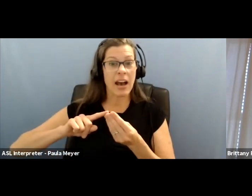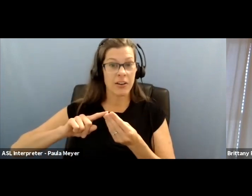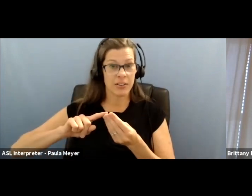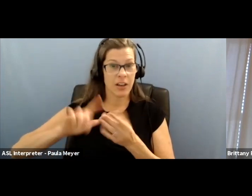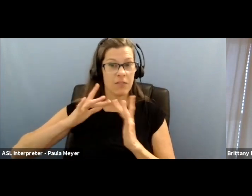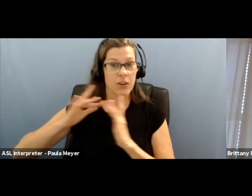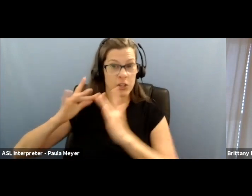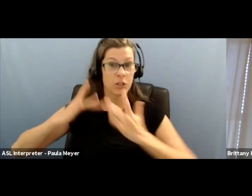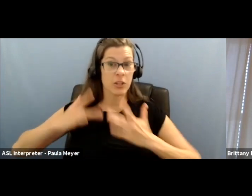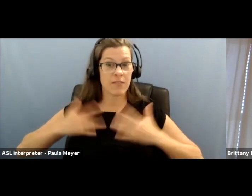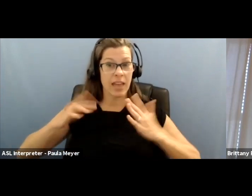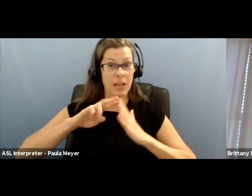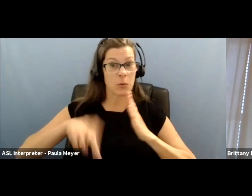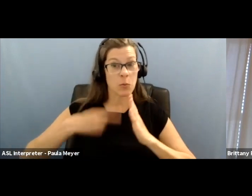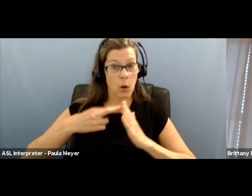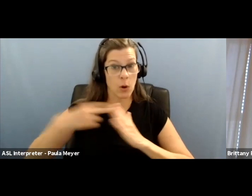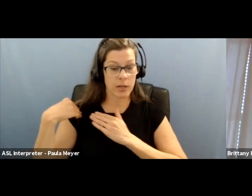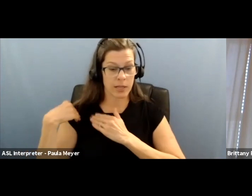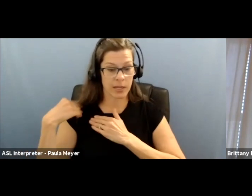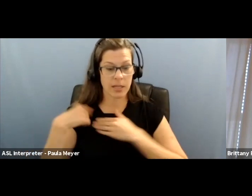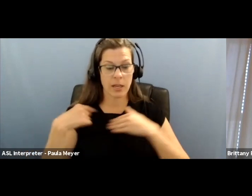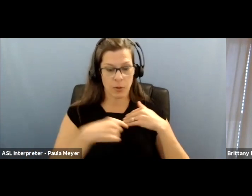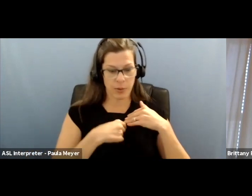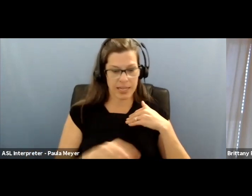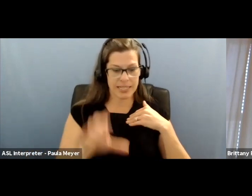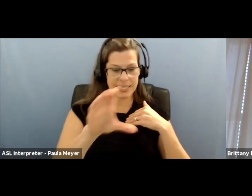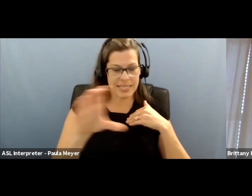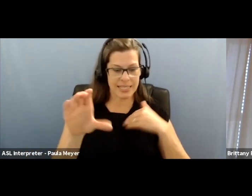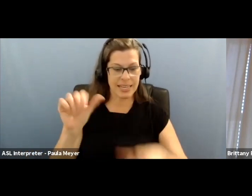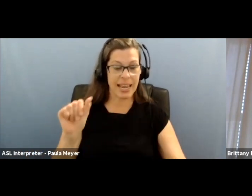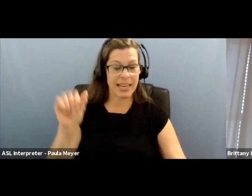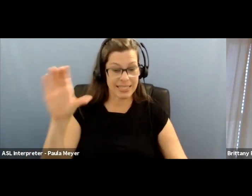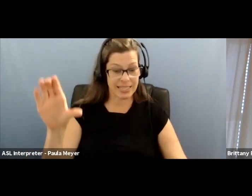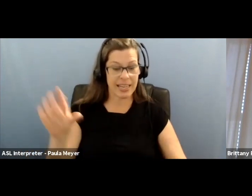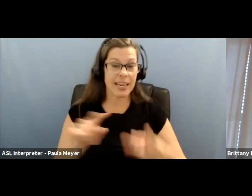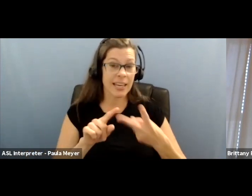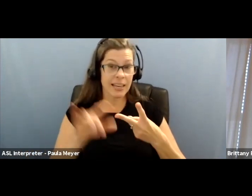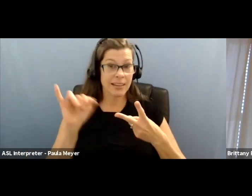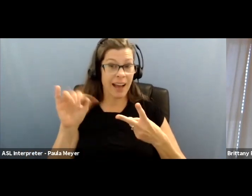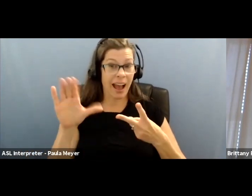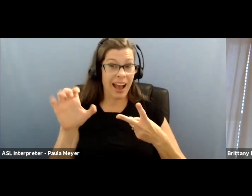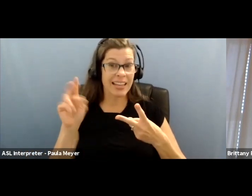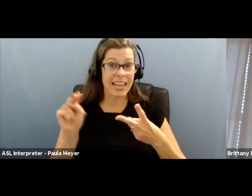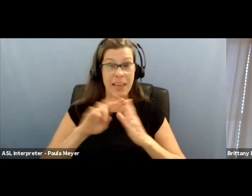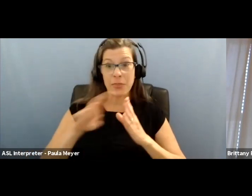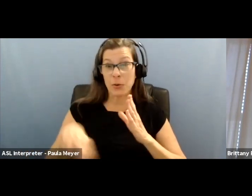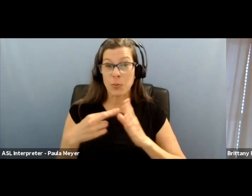We at ICAN and CCAC have found to be, the roles we have found to be most useful